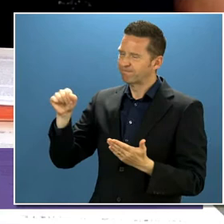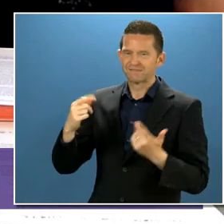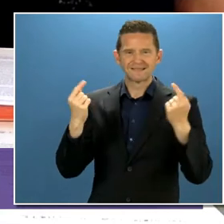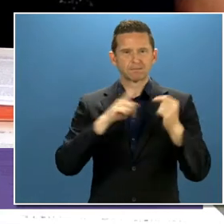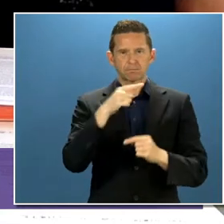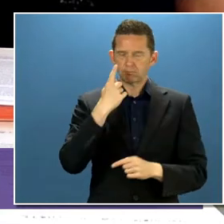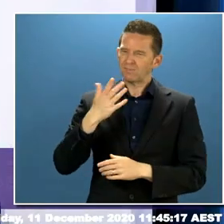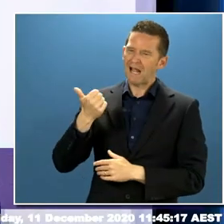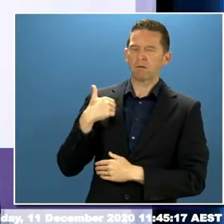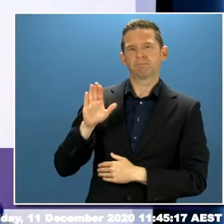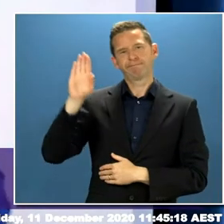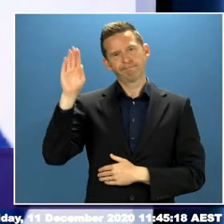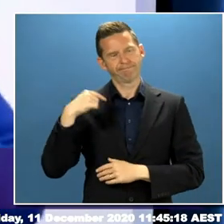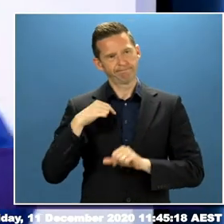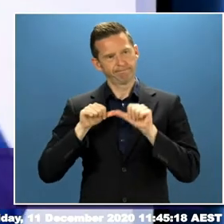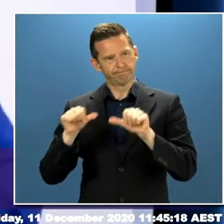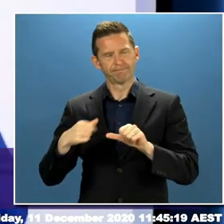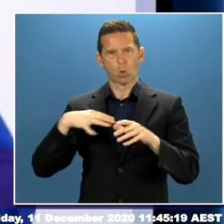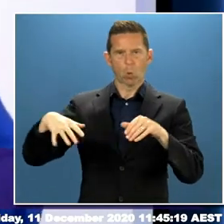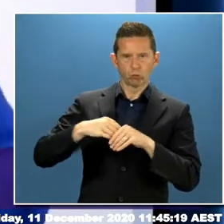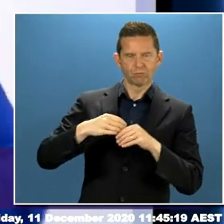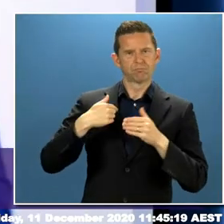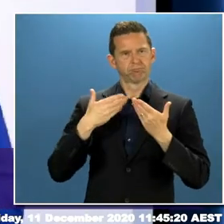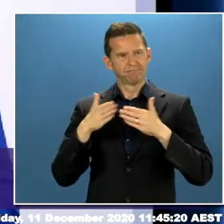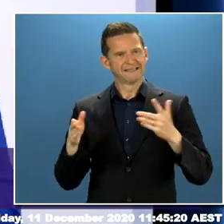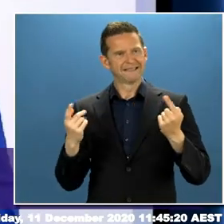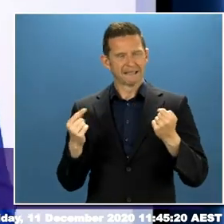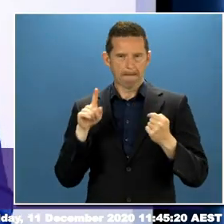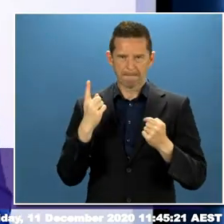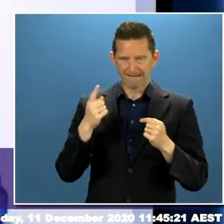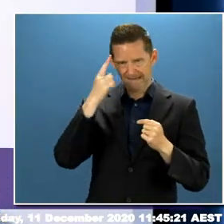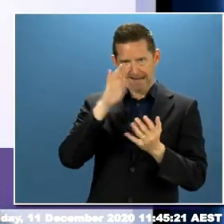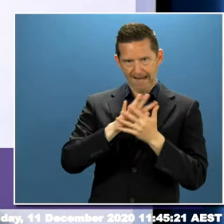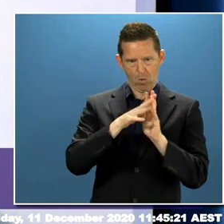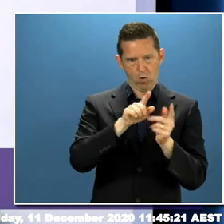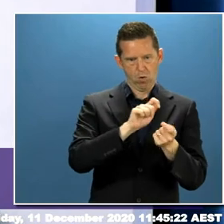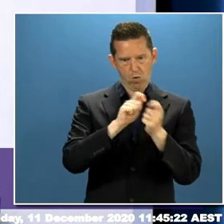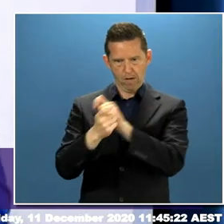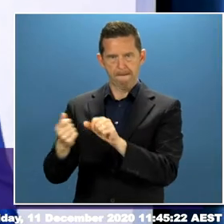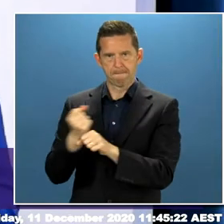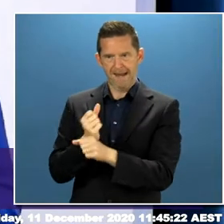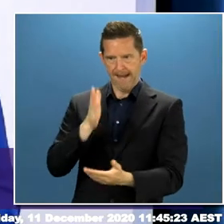it's a really good idea", but it is another thing to translate those words into deeds? Absolutely.